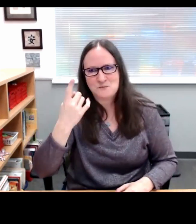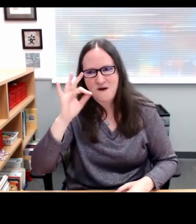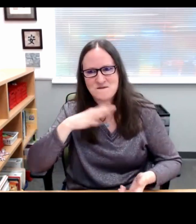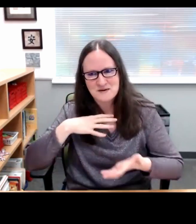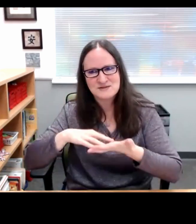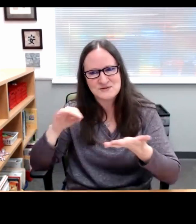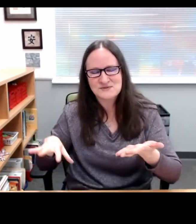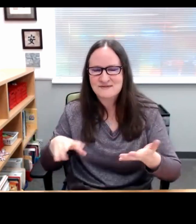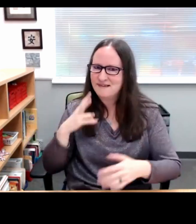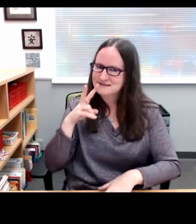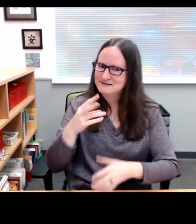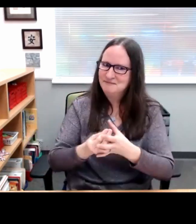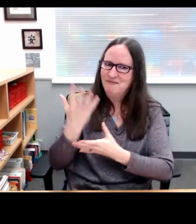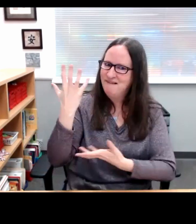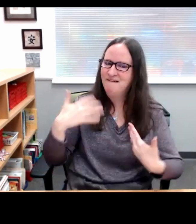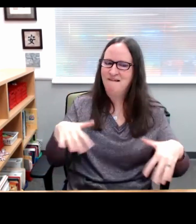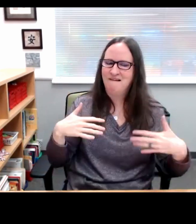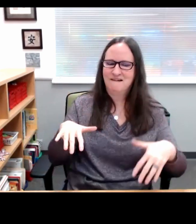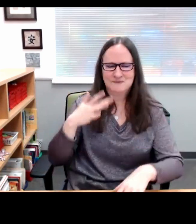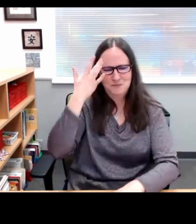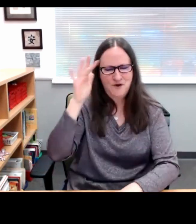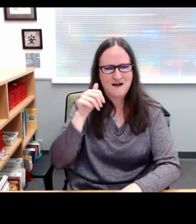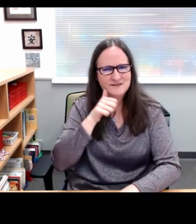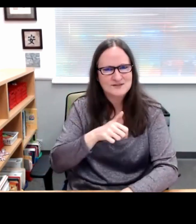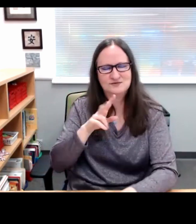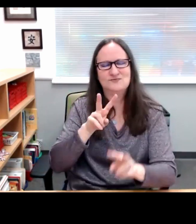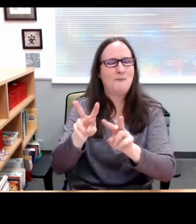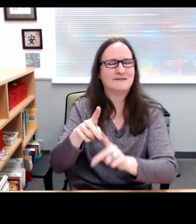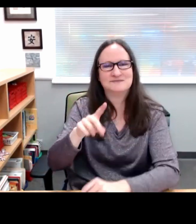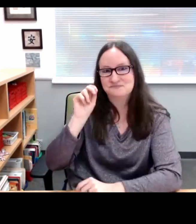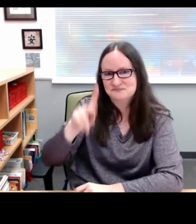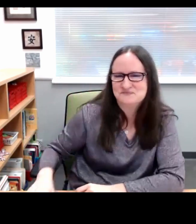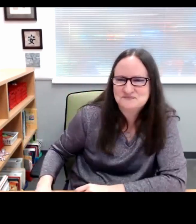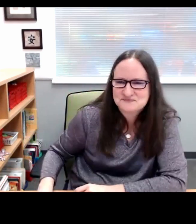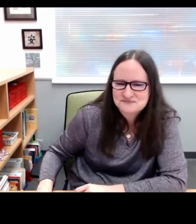Smith, she was one of my students. And wow, I've watched her grow and she's